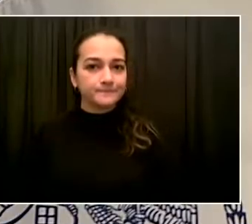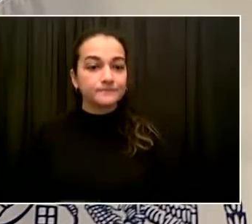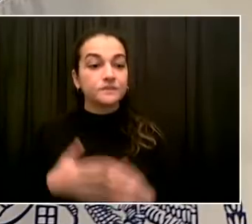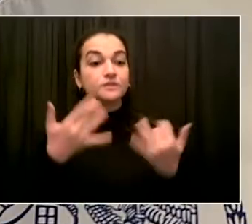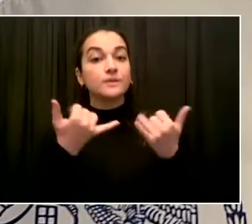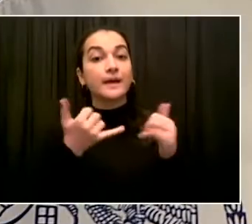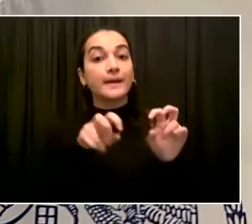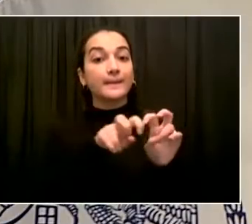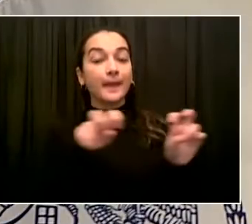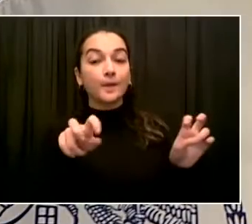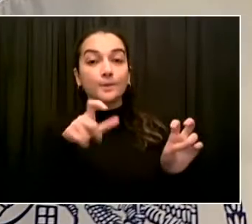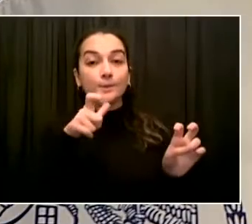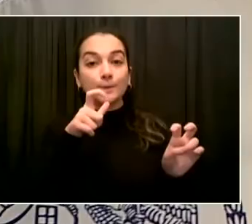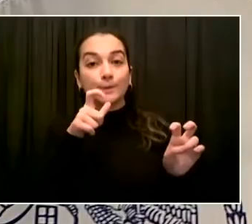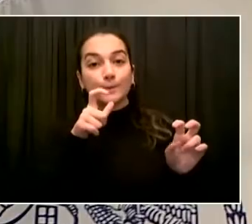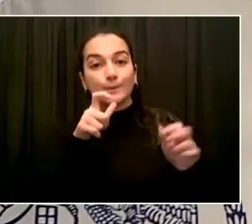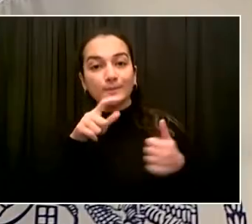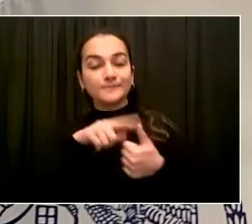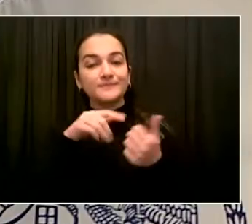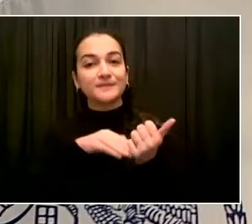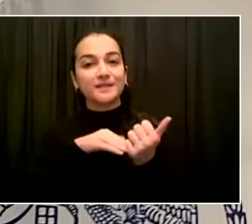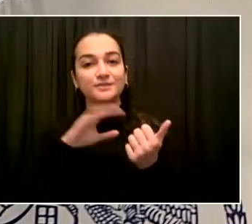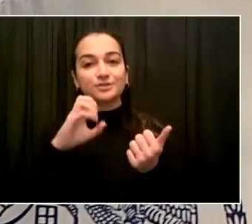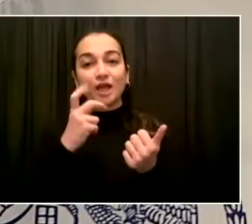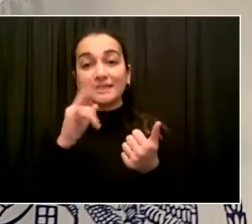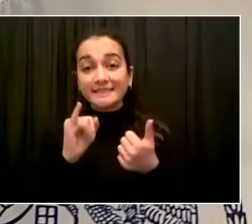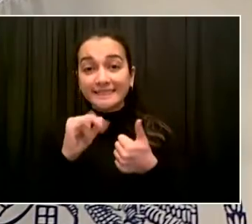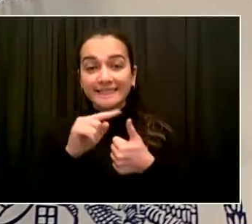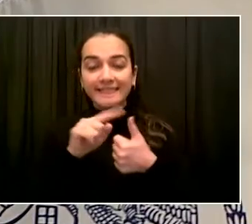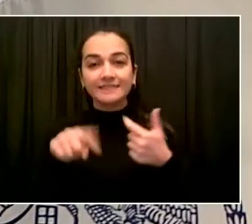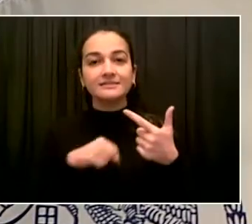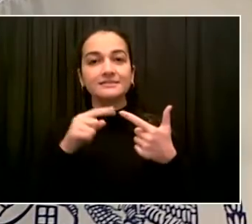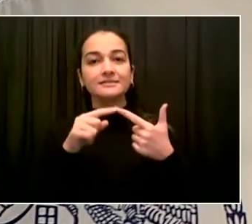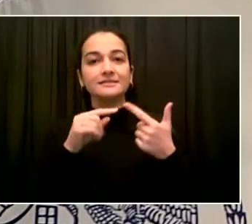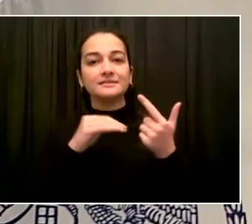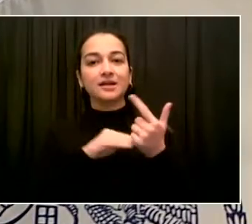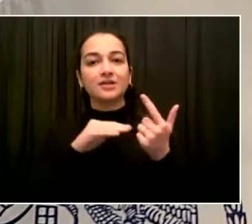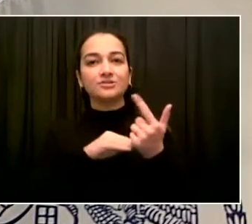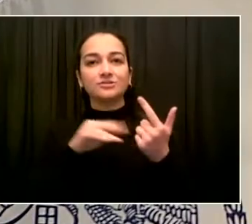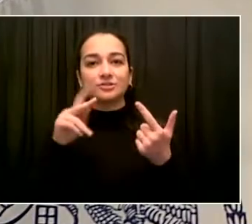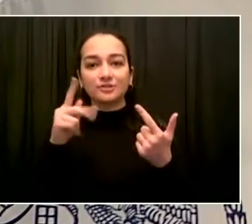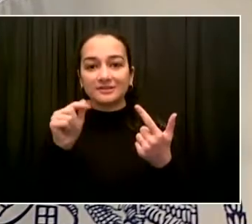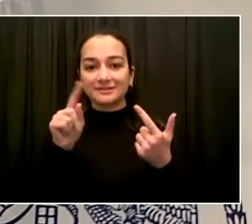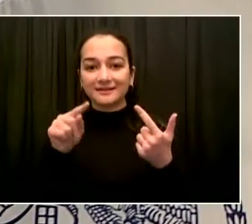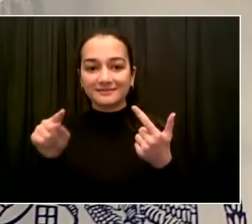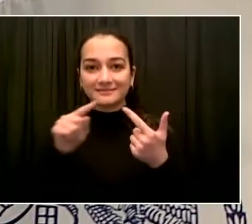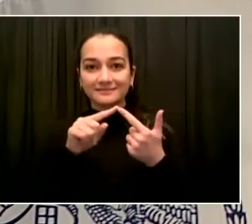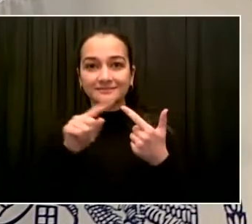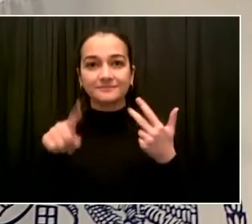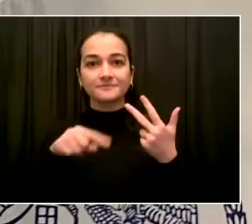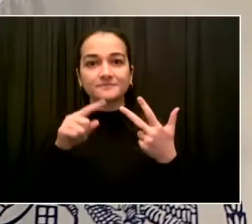WITH THAT LET'S TURN TO OUR COLLEAGUES IN THE MEIAD. PLEASE LT EME KNOW THE NAME AND OUTLET OF EACH JOURNALIST. WE WILL NOW BEGIN OUR Q & A.